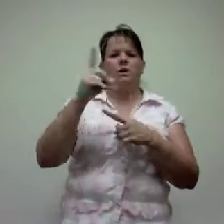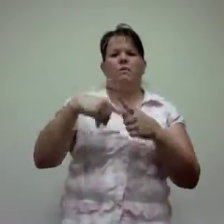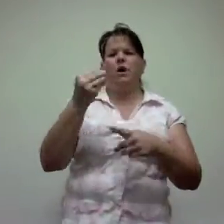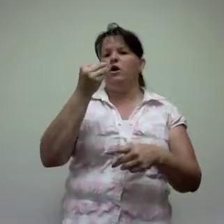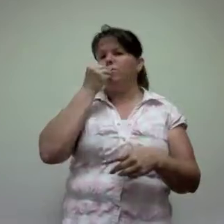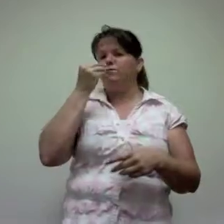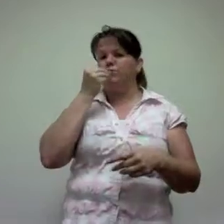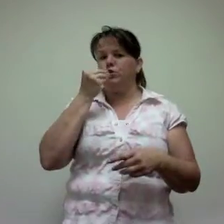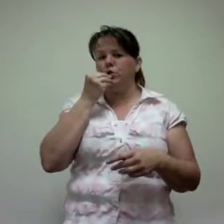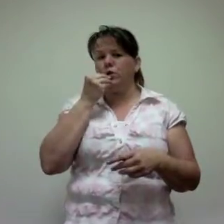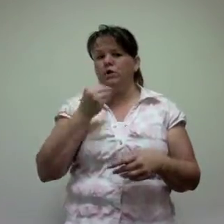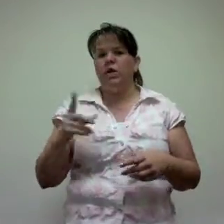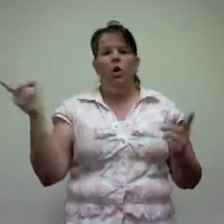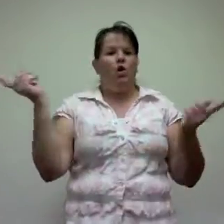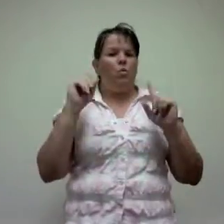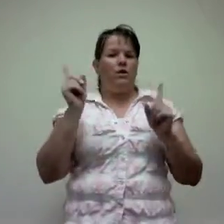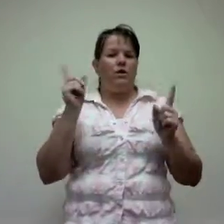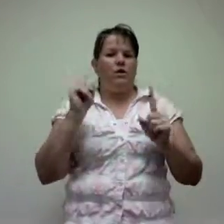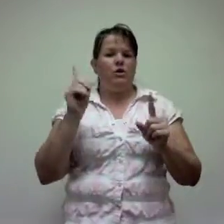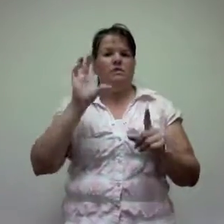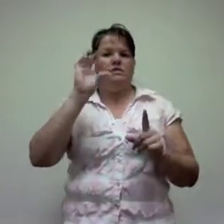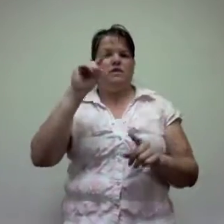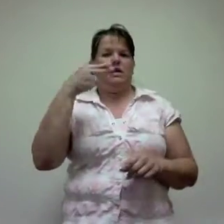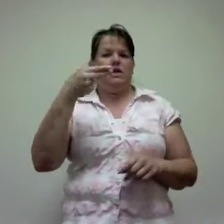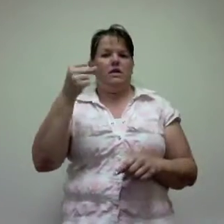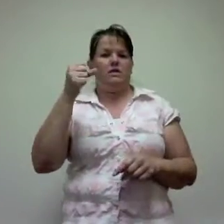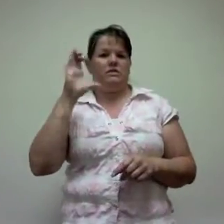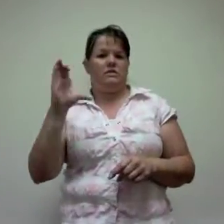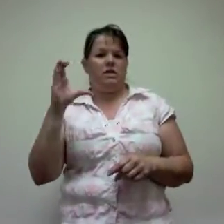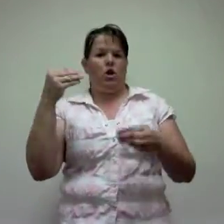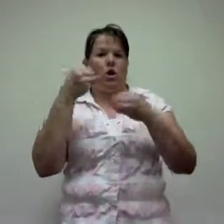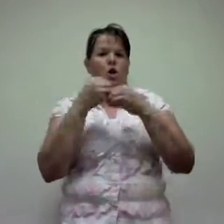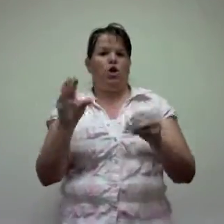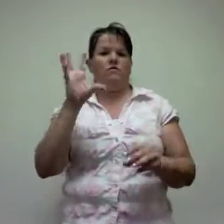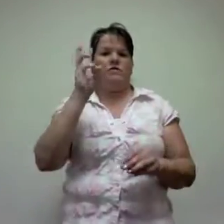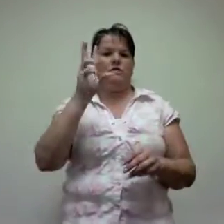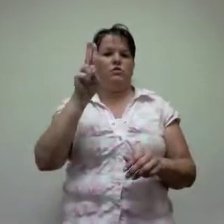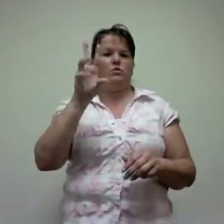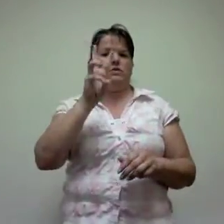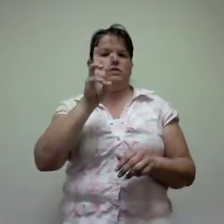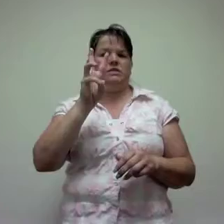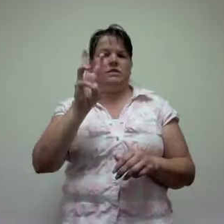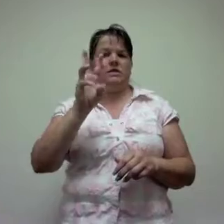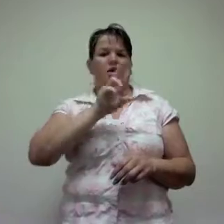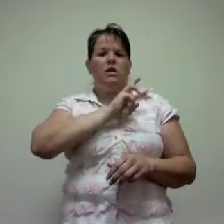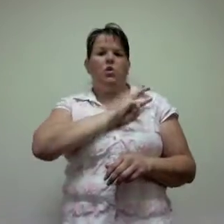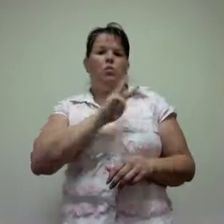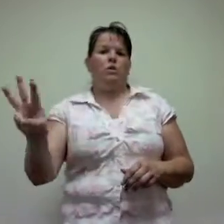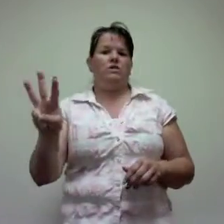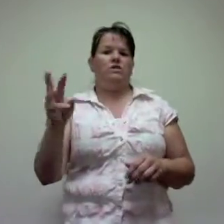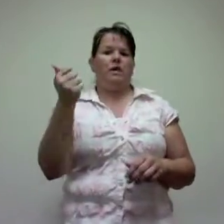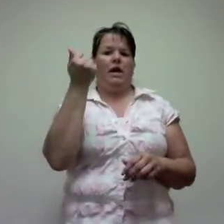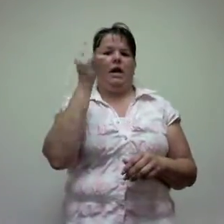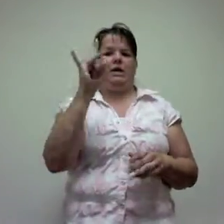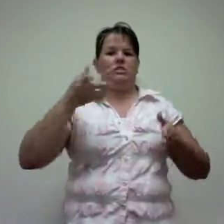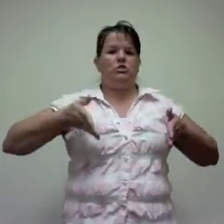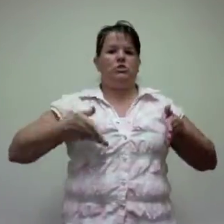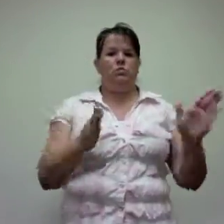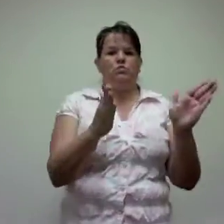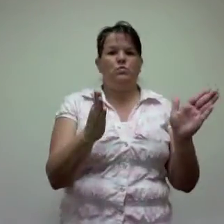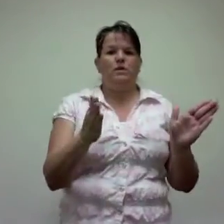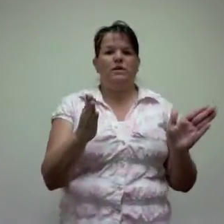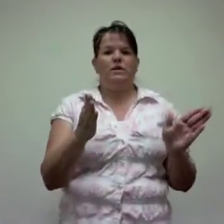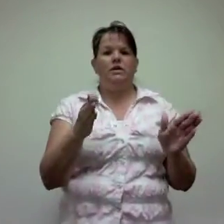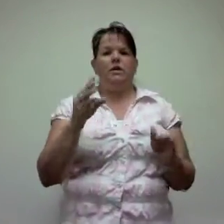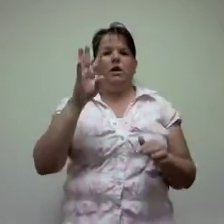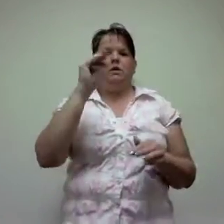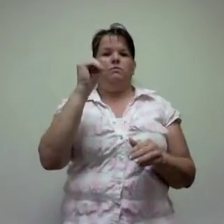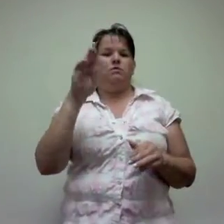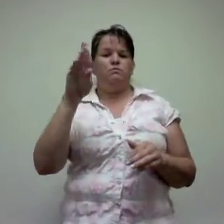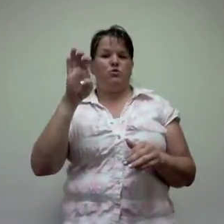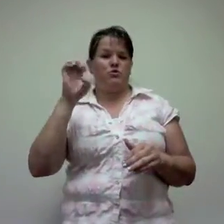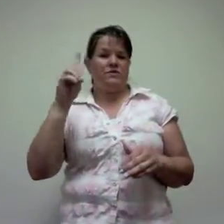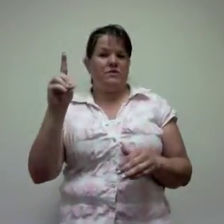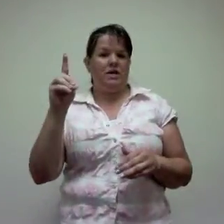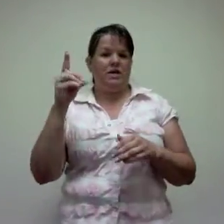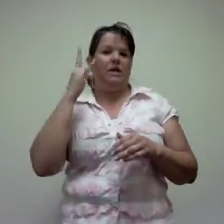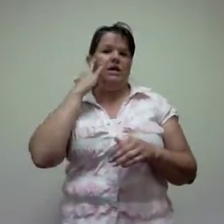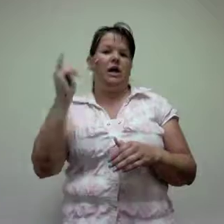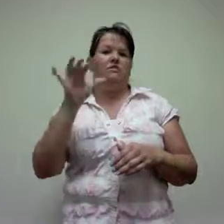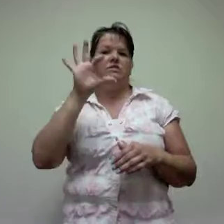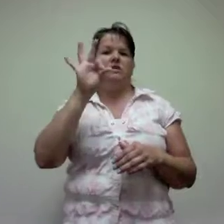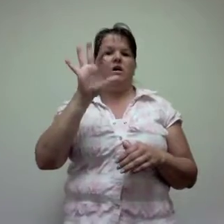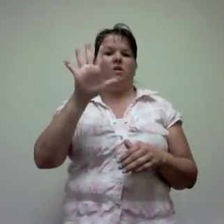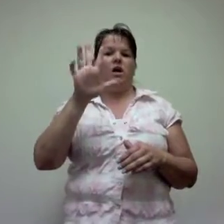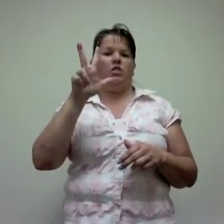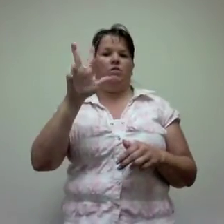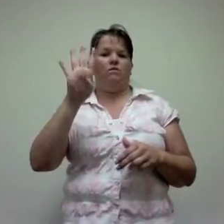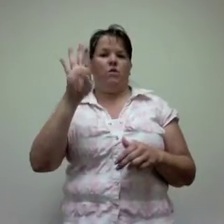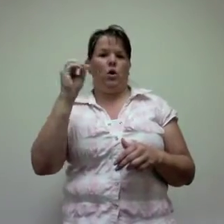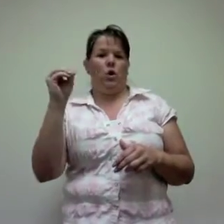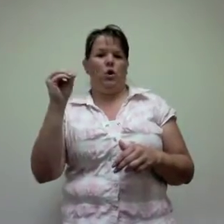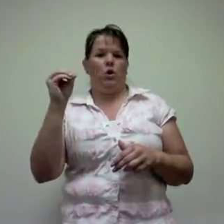Where the workshop will be at? It will be at Merced DHHSC, 626 West 18th Street, Merced, CA 95340.